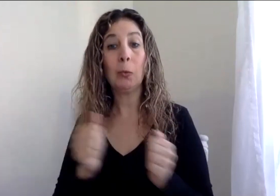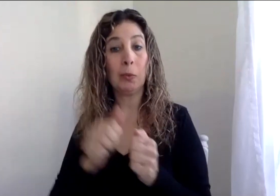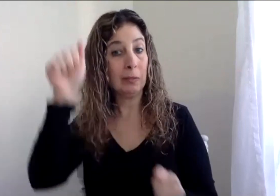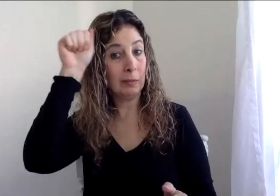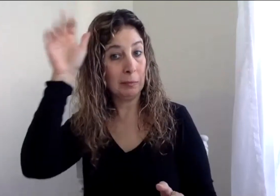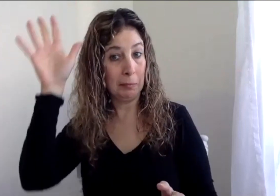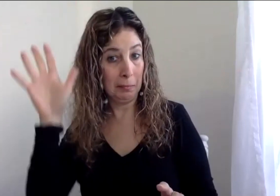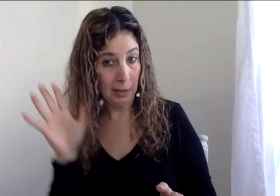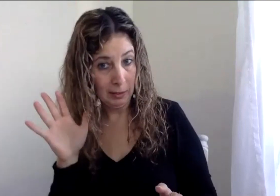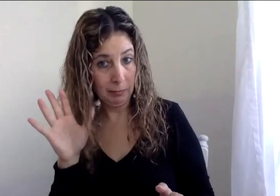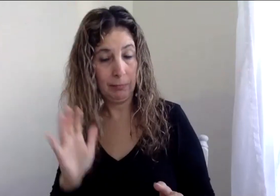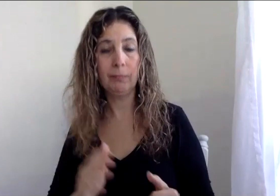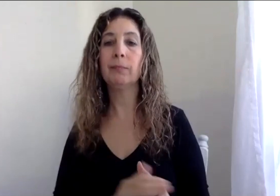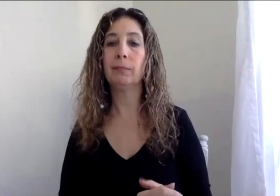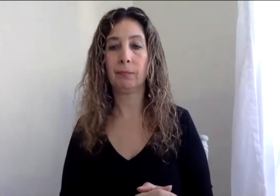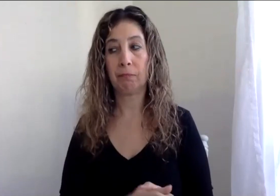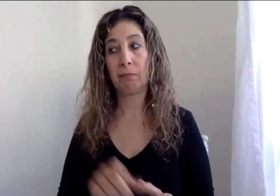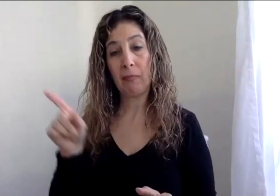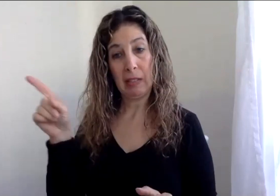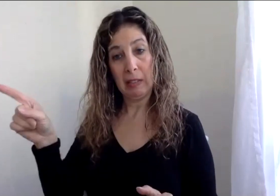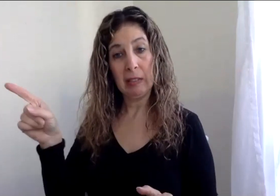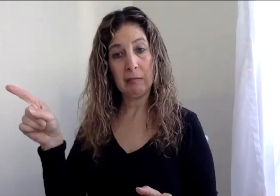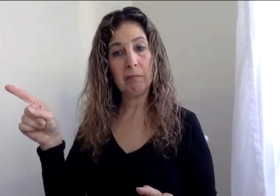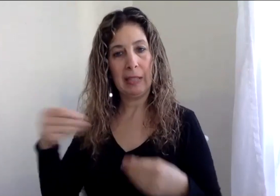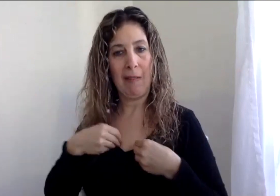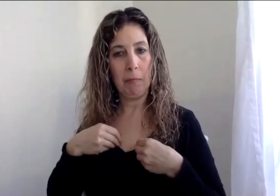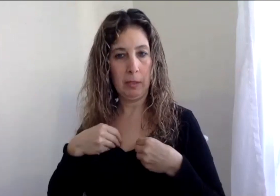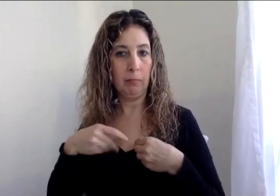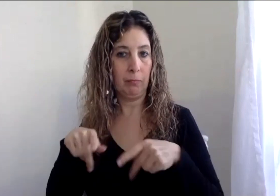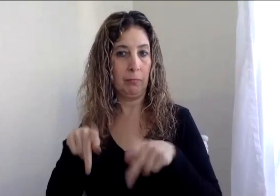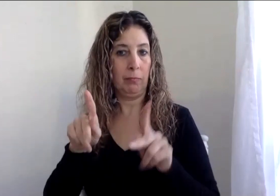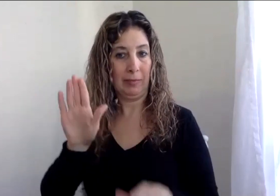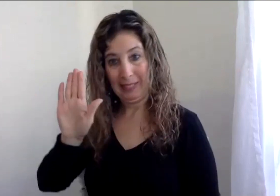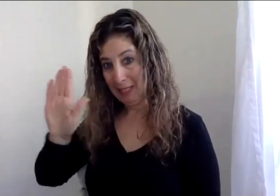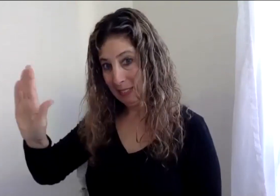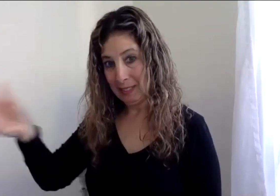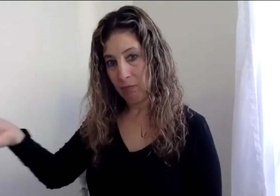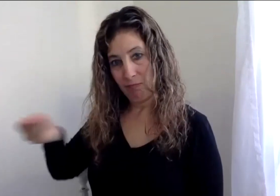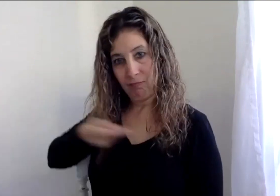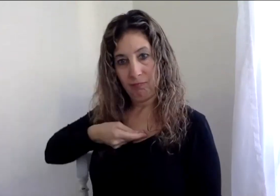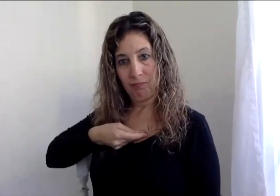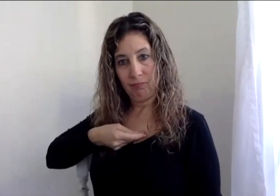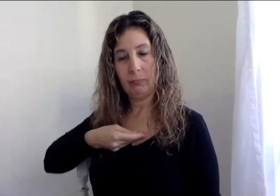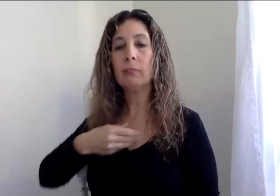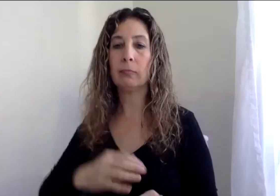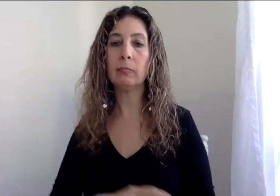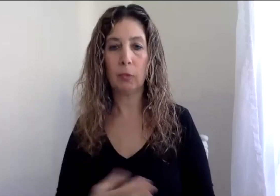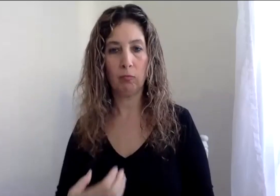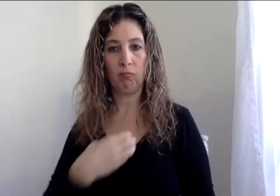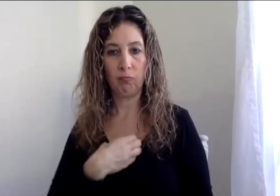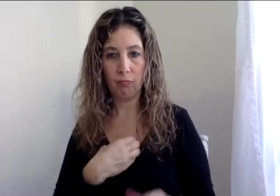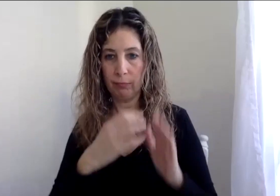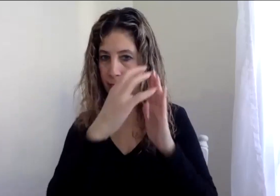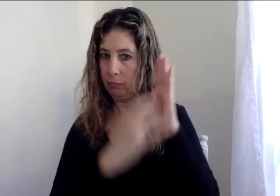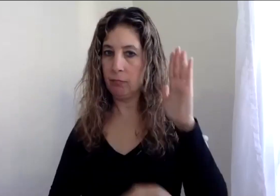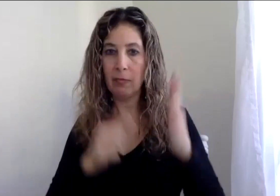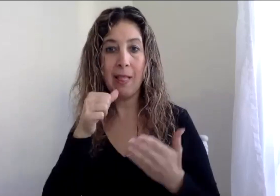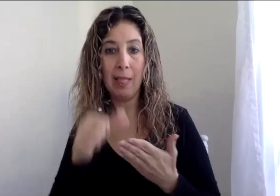He also has experience with Dr. Mason and he gave me permission to share his complaints